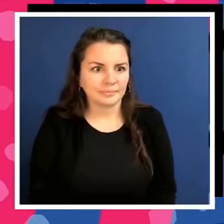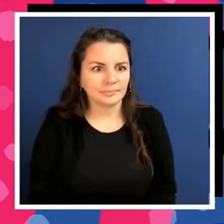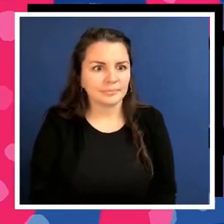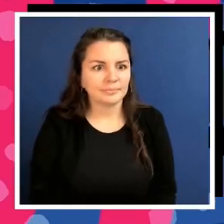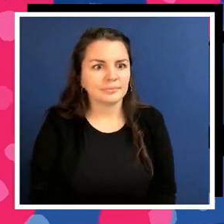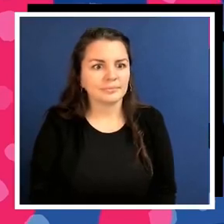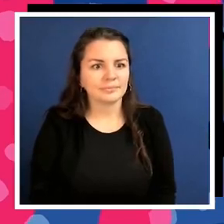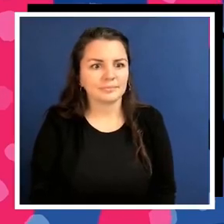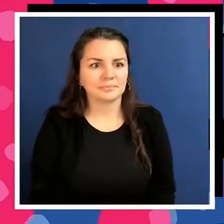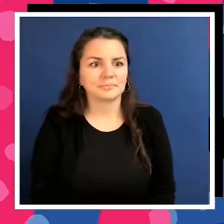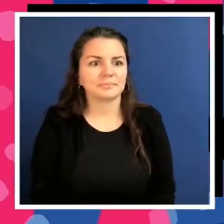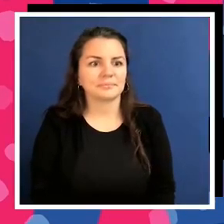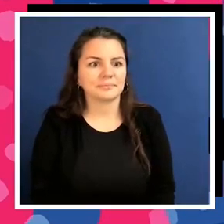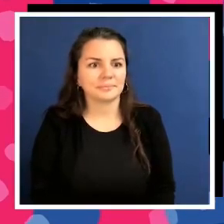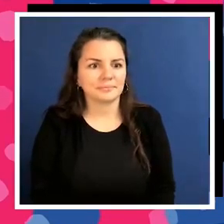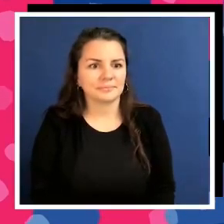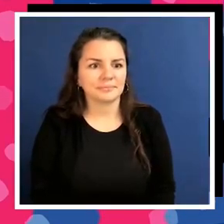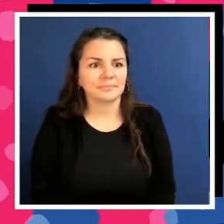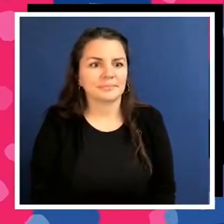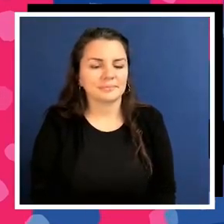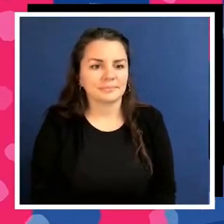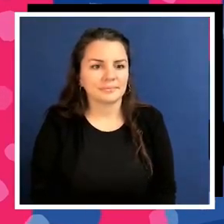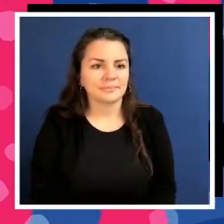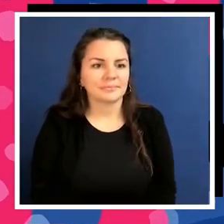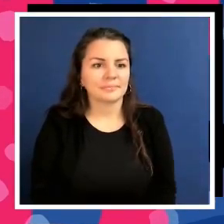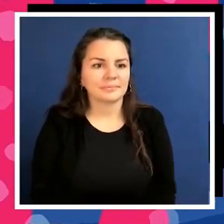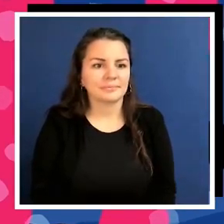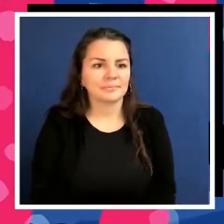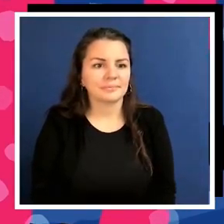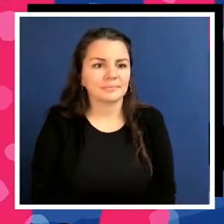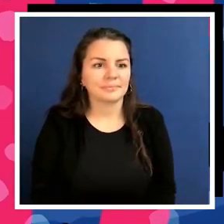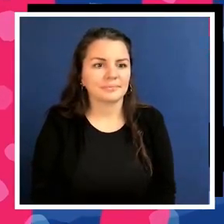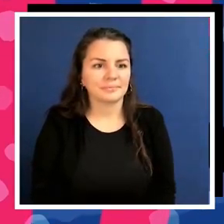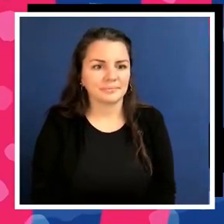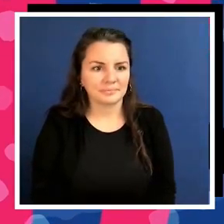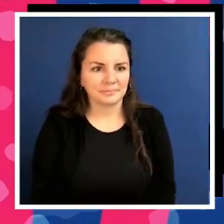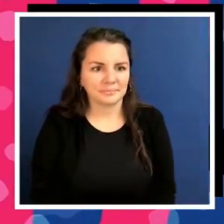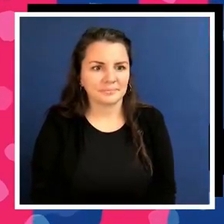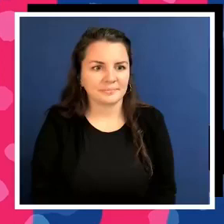HAVE TO MAKE UNDER $70,000 PER YEAR. IF HE FILE HEAD OF HOUSEHOLD UNDER HUNDRED 50,000. MARY, UNDER HAVE 50,000.